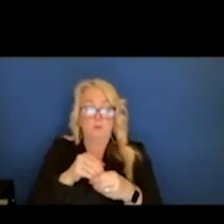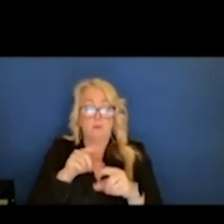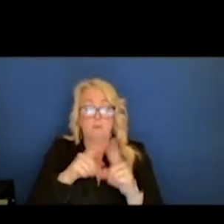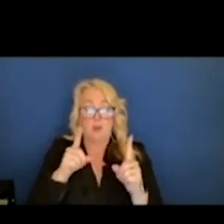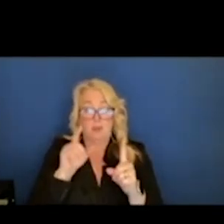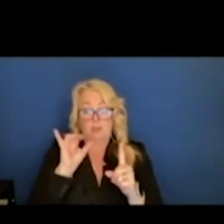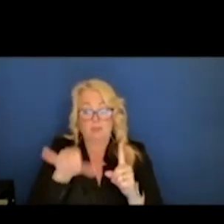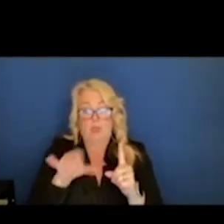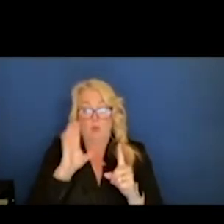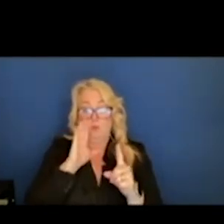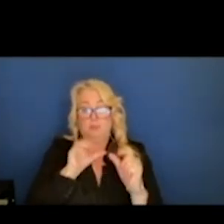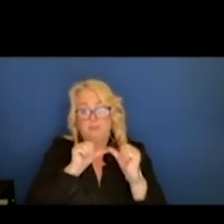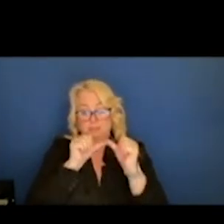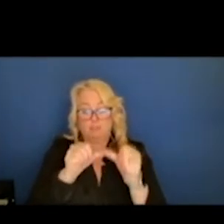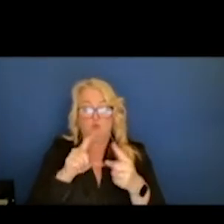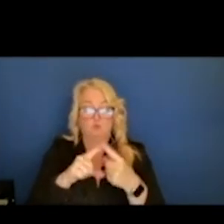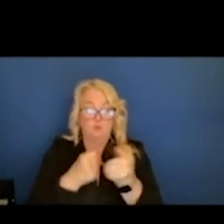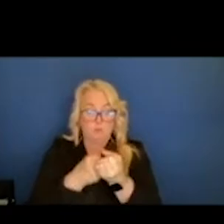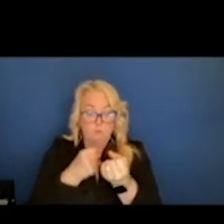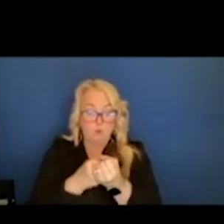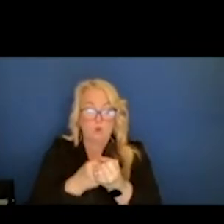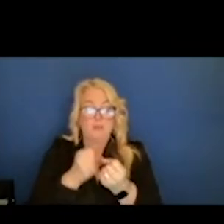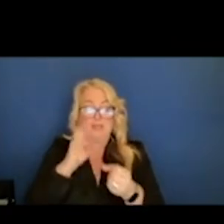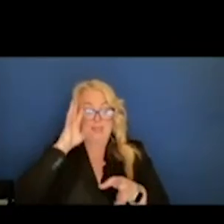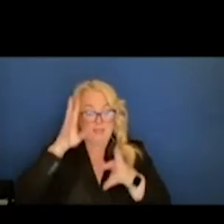Through these efforts, the DIF continues to support innovative approaches that